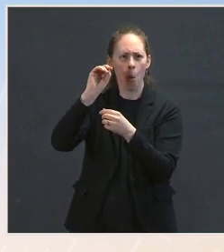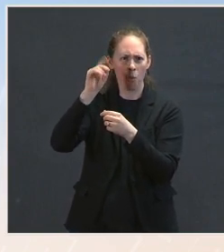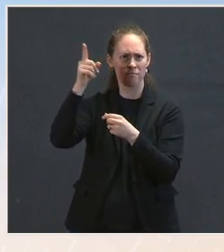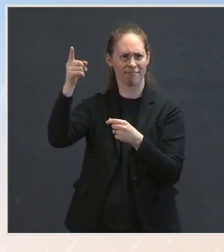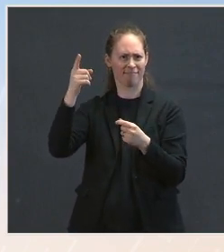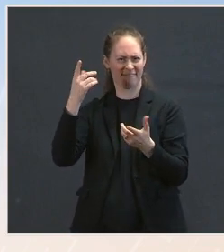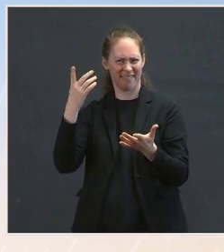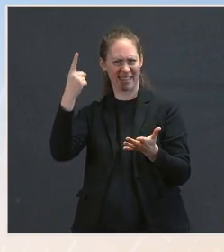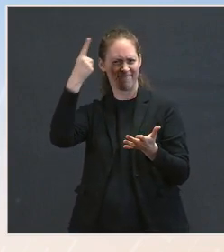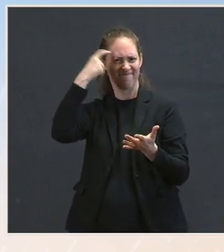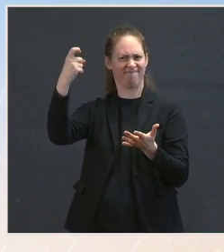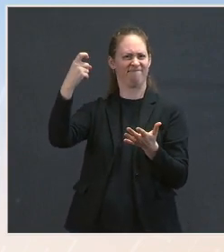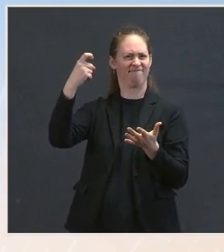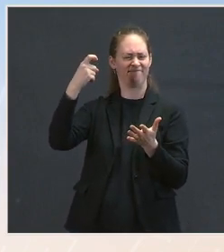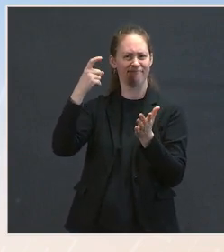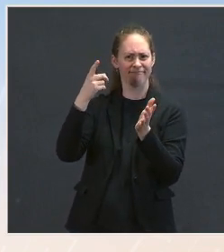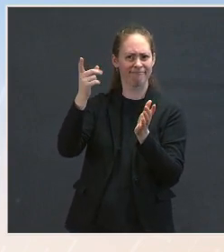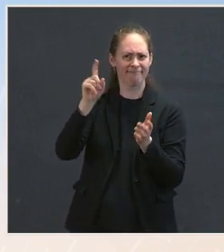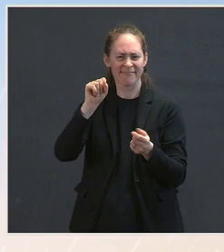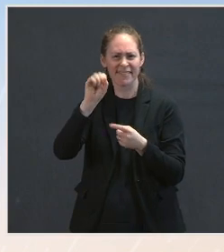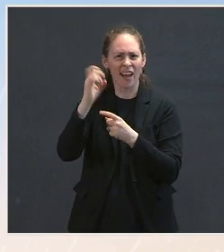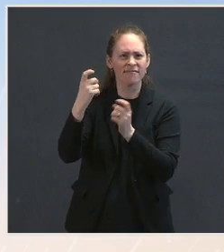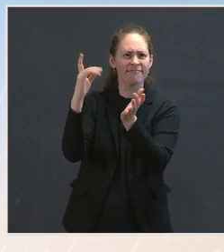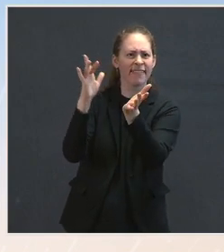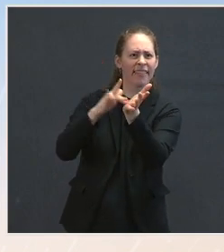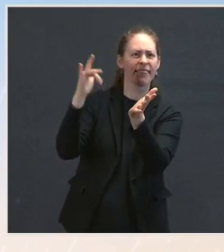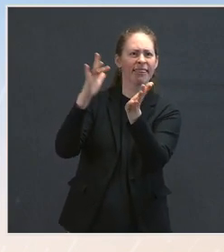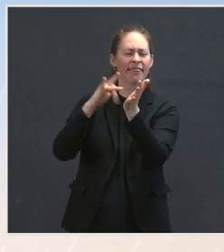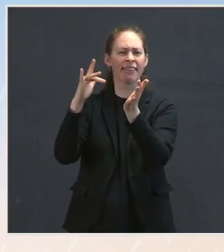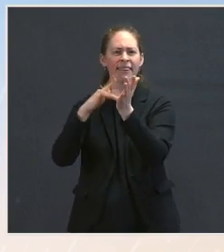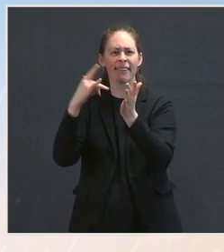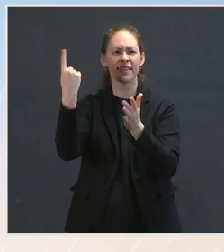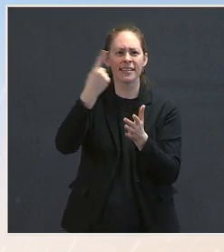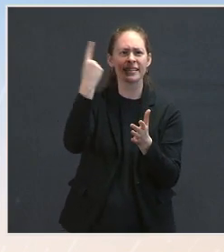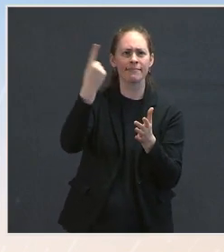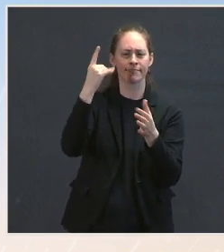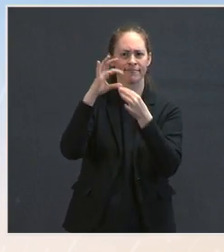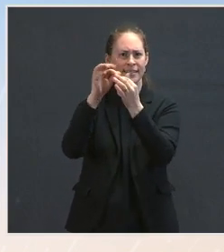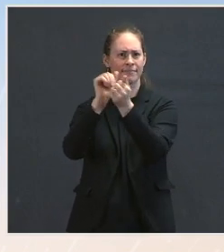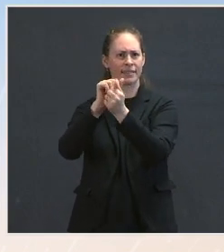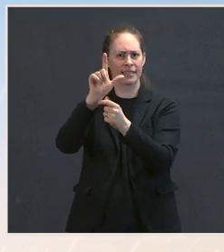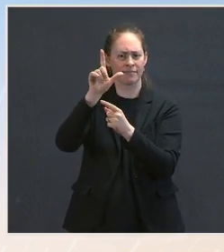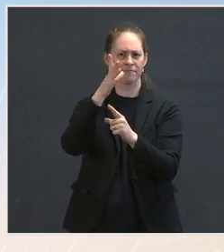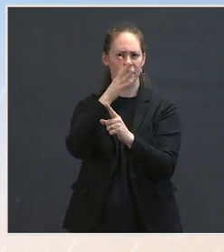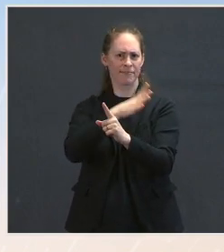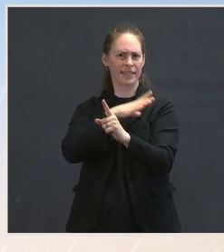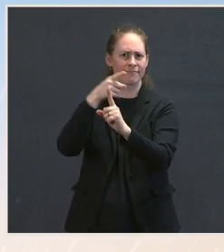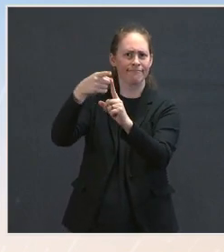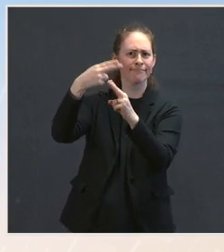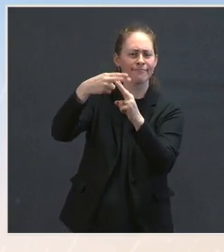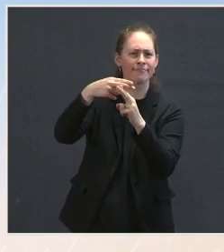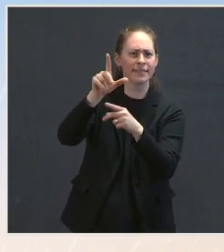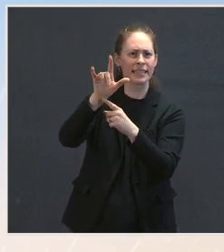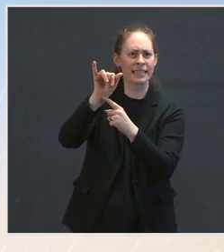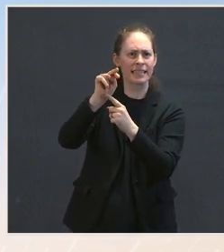She says that Cuomo, while he was governor, gave her an unwanted kiss on the lips. He asked her to play strip poker.